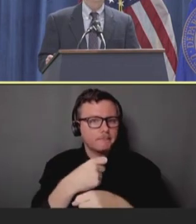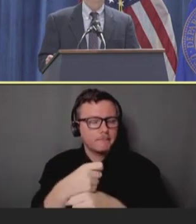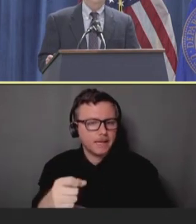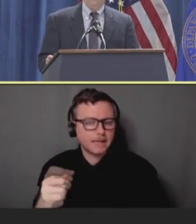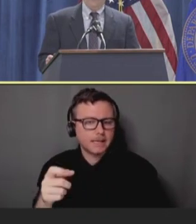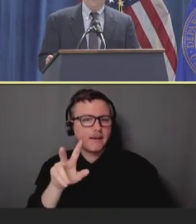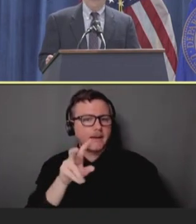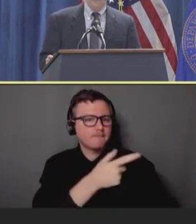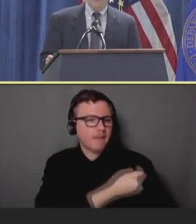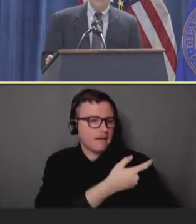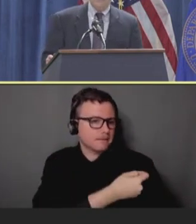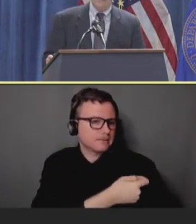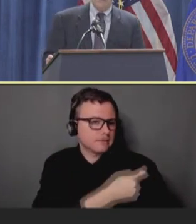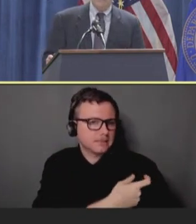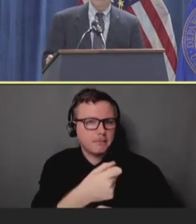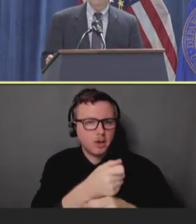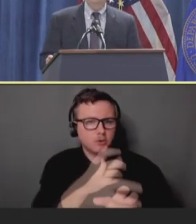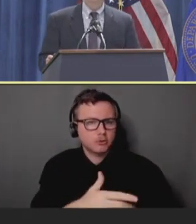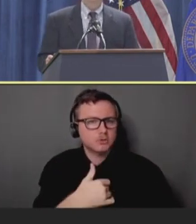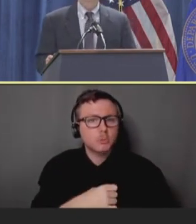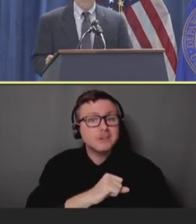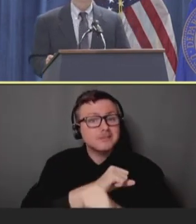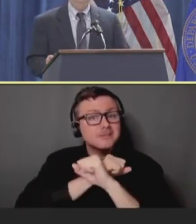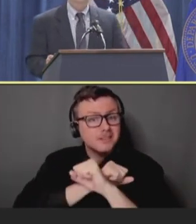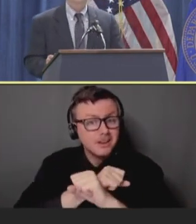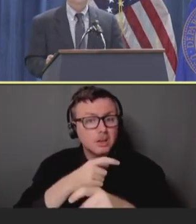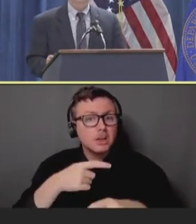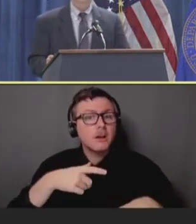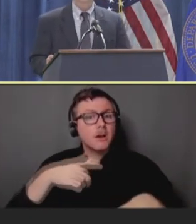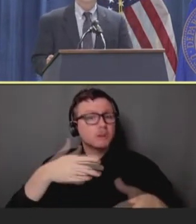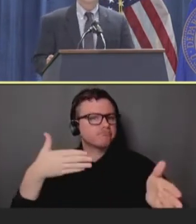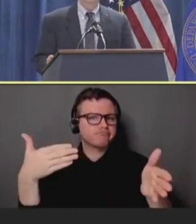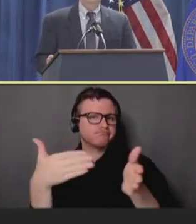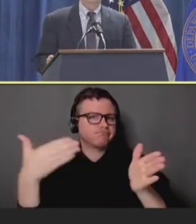makers full protection against lawsuits.